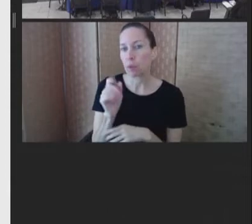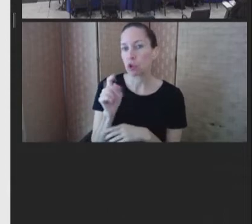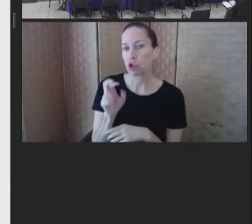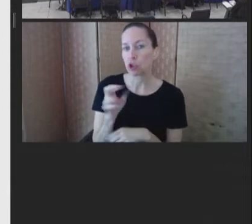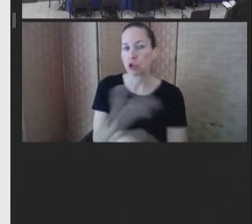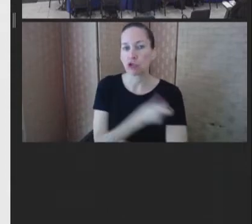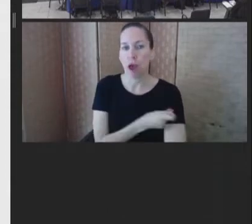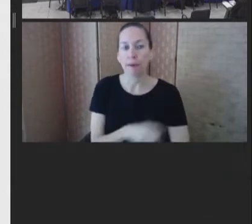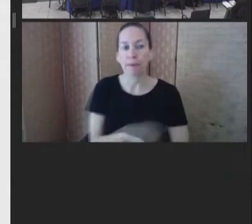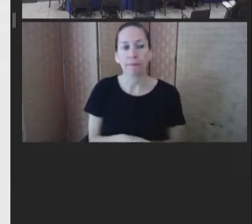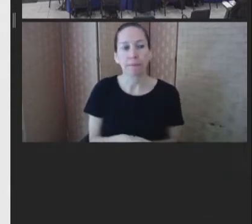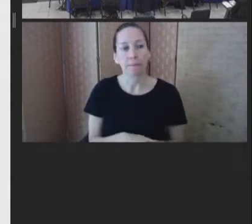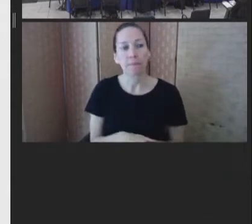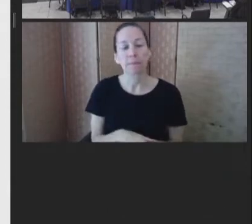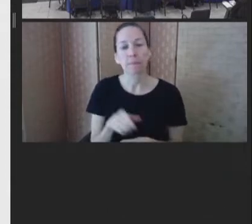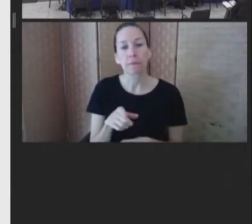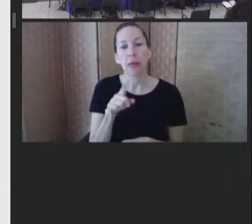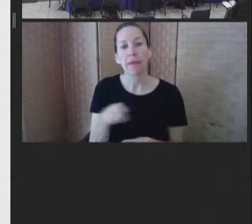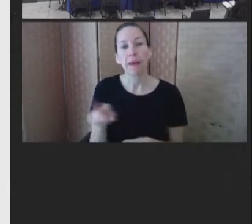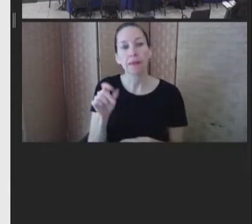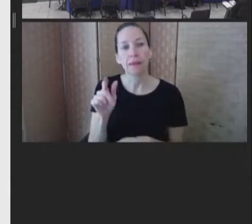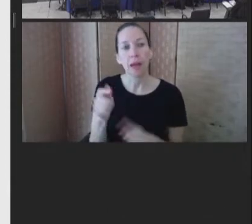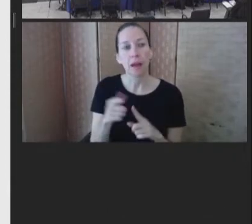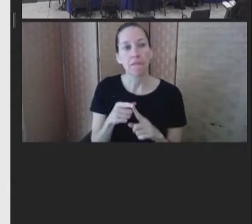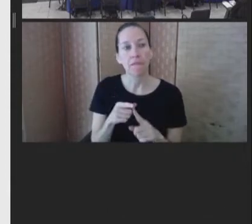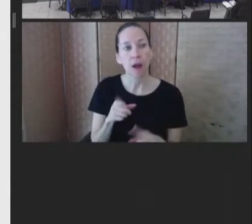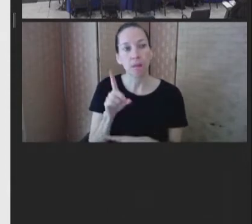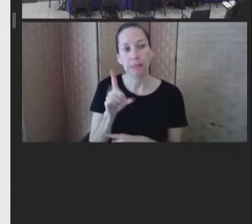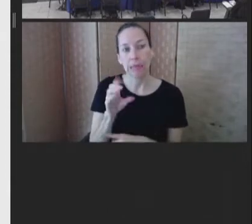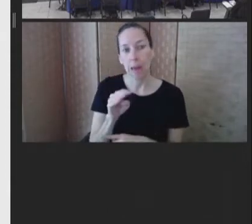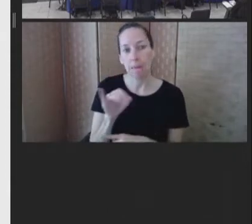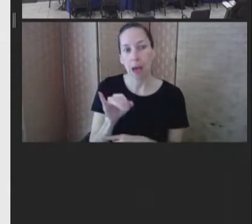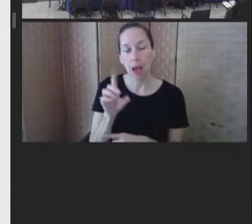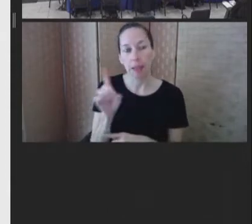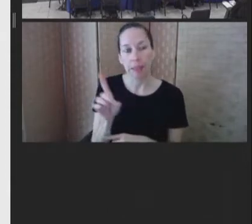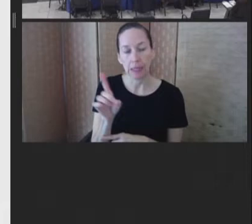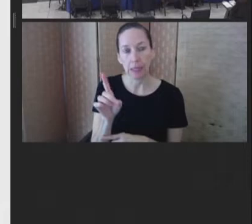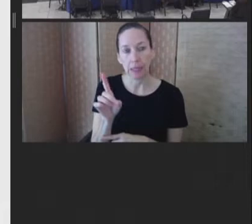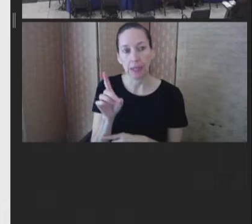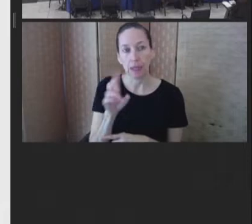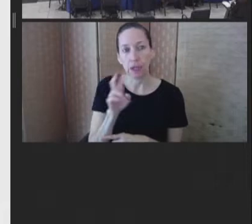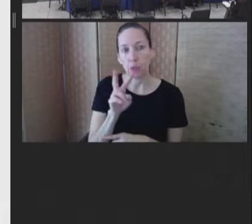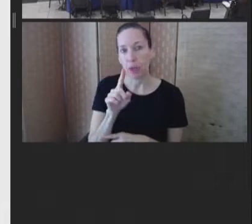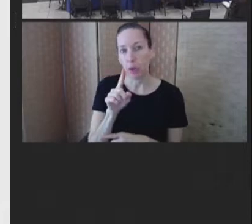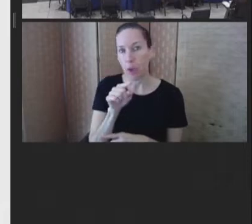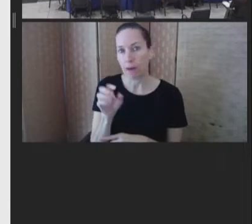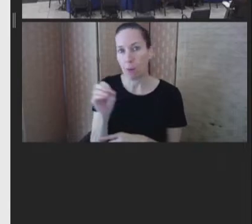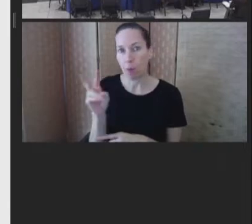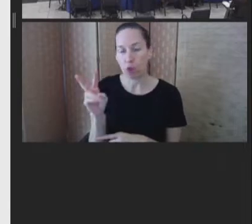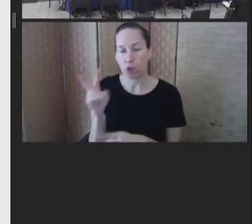This is data from DMID 21-0002 study. So, if you want to zoom in on the bivalent